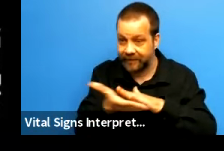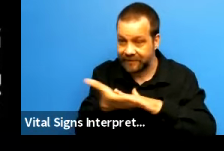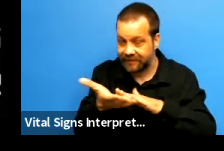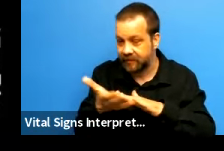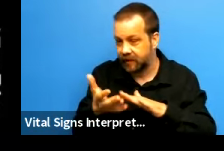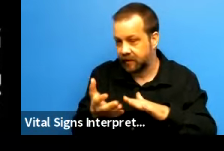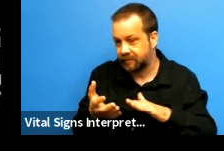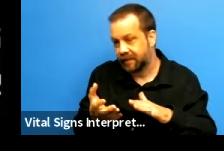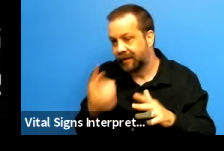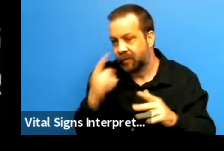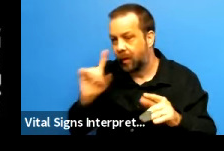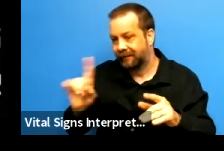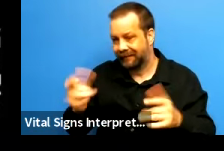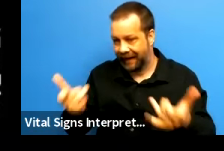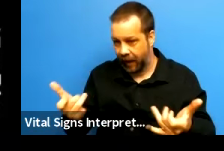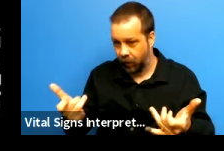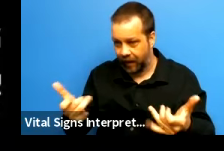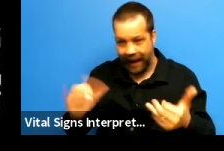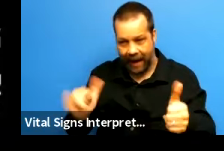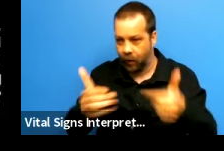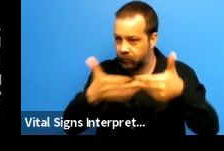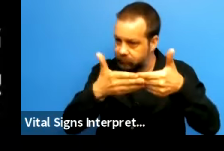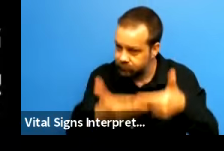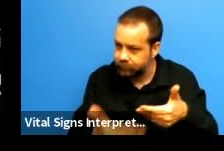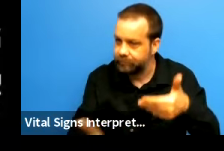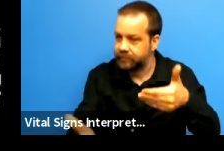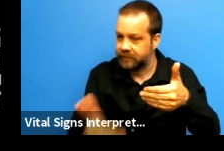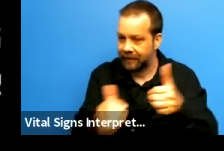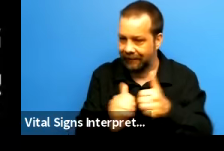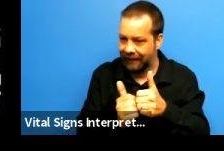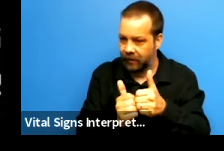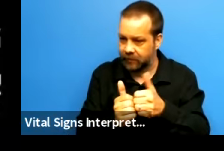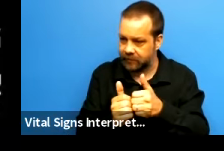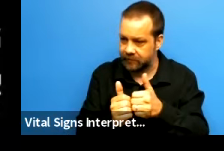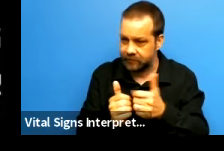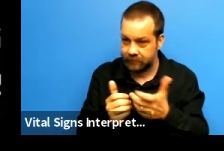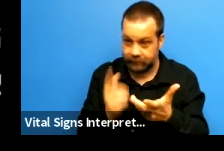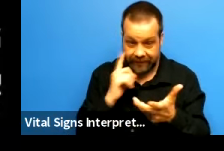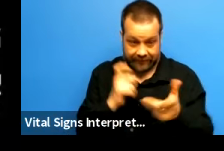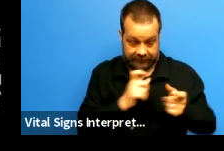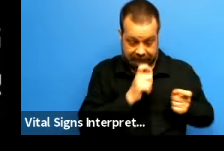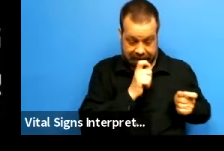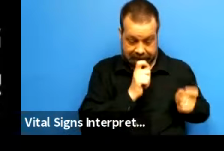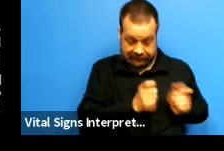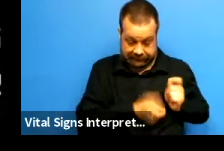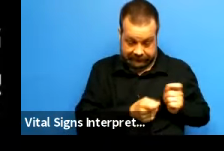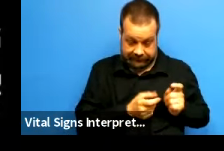How are we all moving forward collectively considering all of the changing happens in our lives?